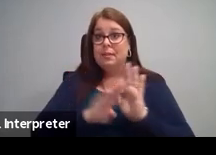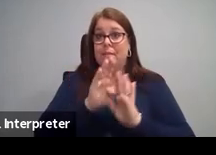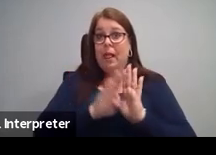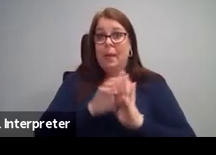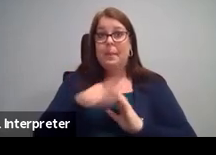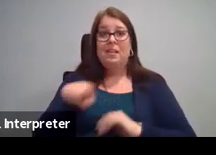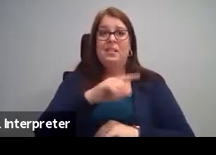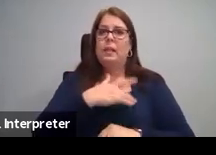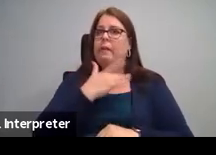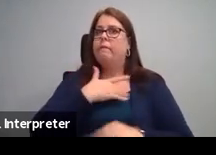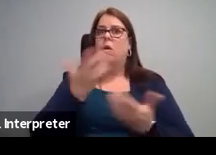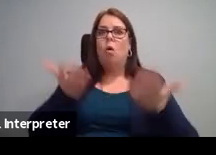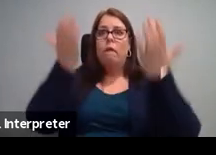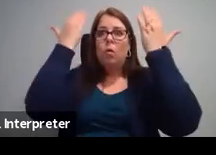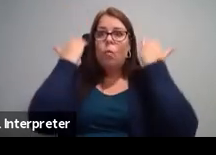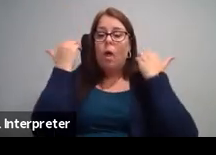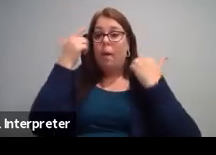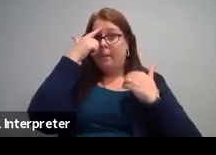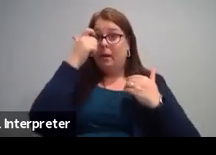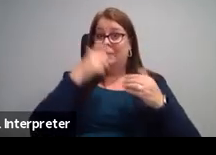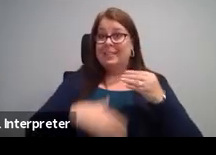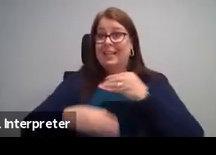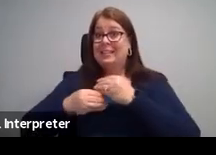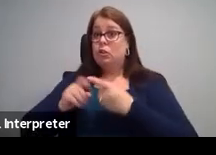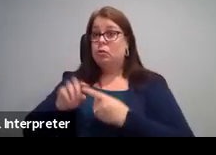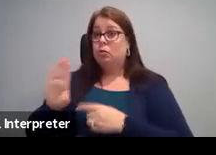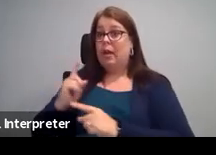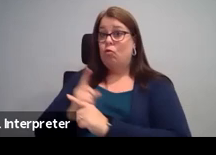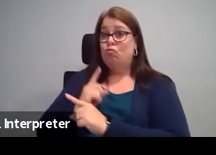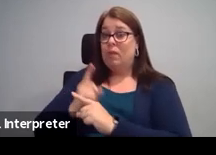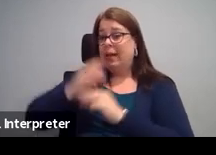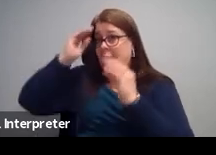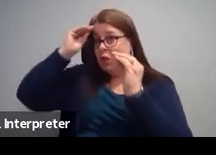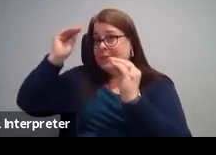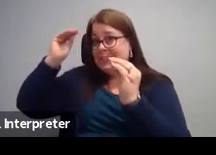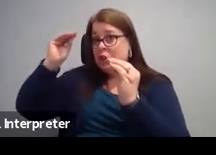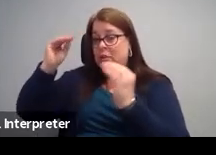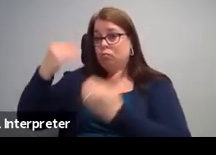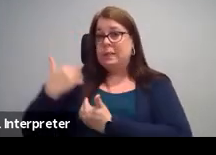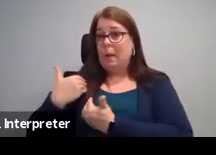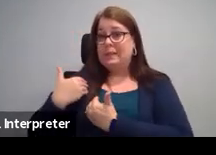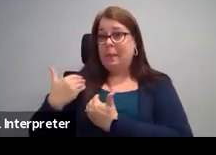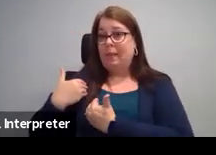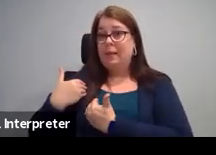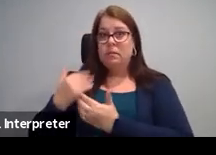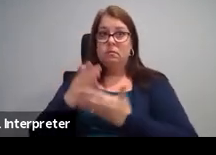Laurie Arnold: Doing this on top of their regular teaching. So we have some teachers still doing this now as we started the school year and